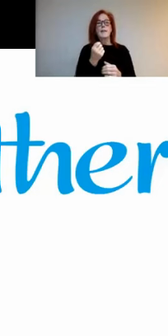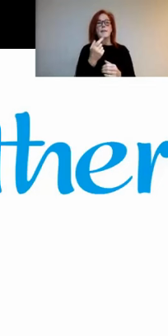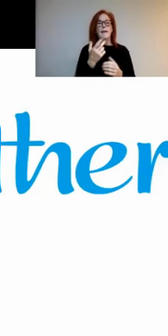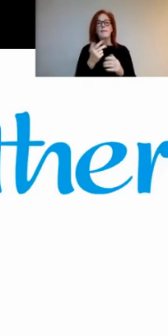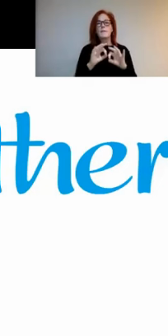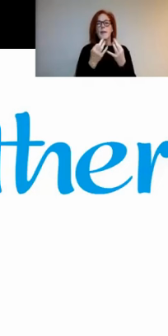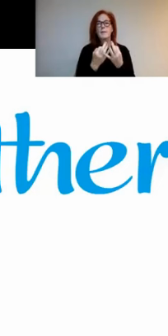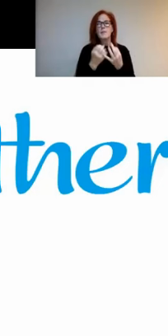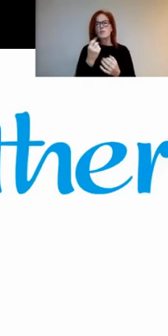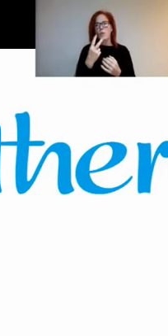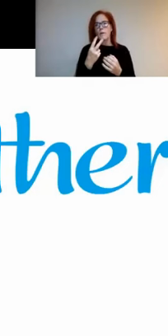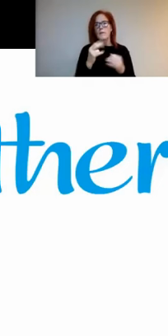In 2021 we were able to serve 15 individuals through ESG which contributed to the total number of clients served by the opportunities program which was 341 individuals.